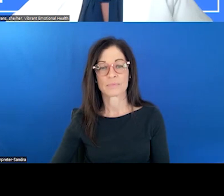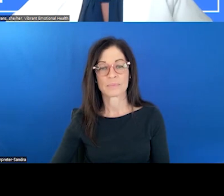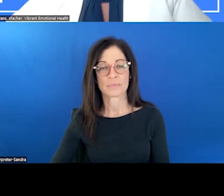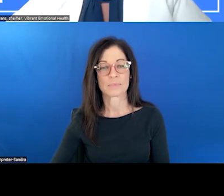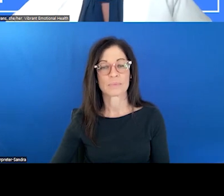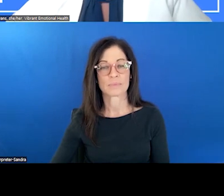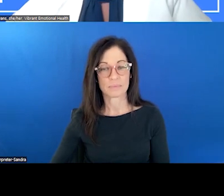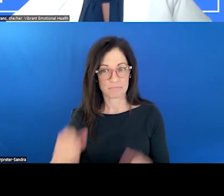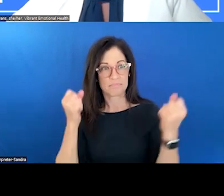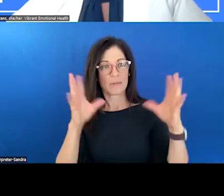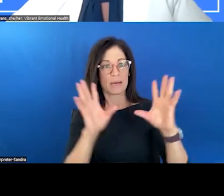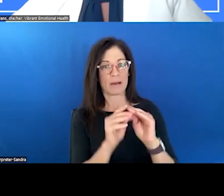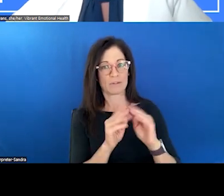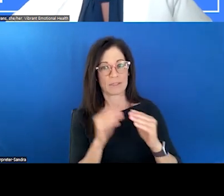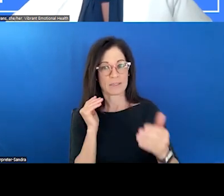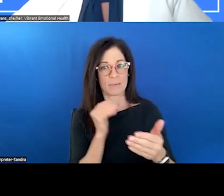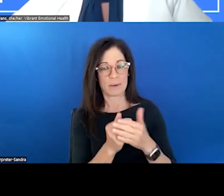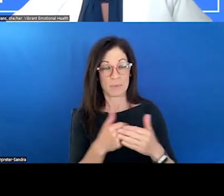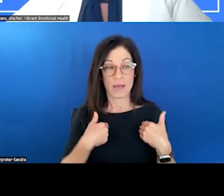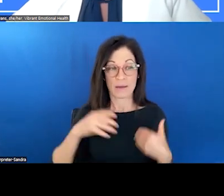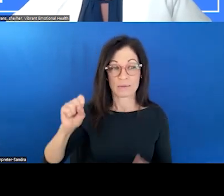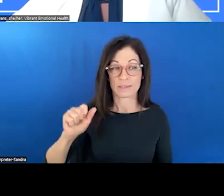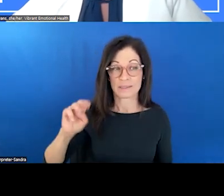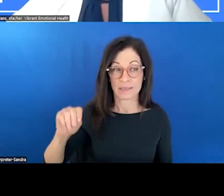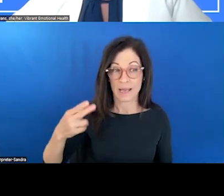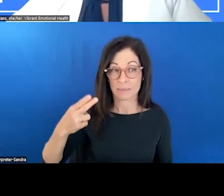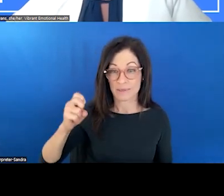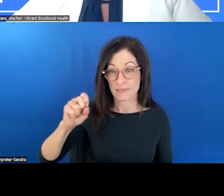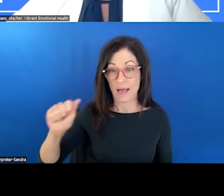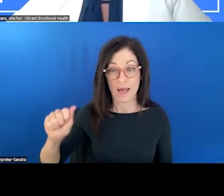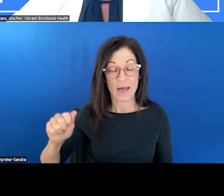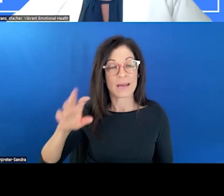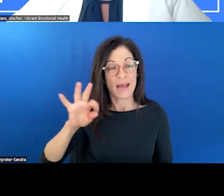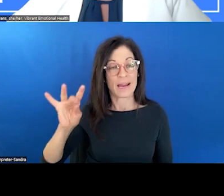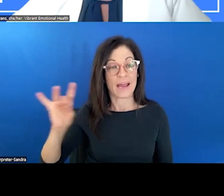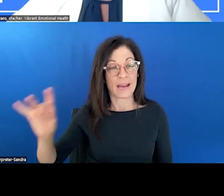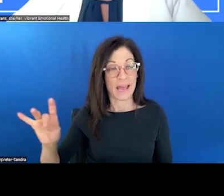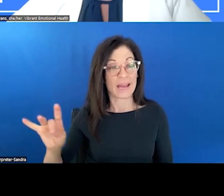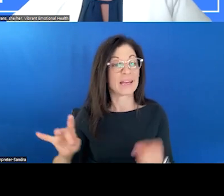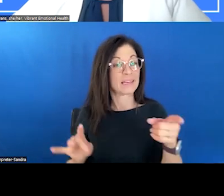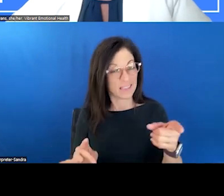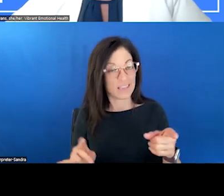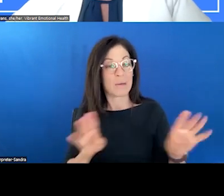THERE IS THE SAMHSA 988 BEHAVIORAL HEALTH CRISIS SYSTEM GRANTEE CONFERENCE.